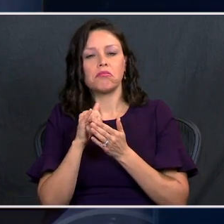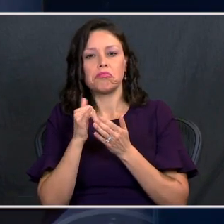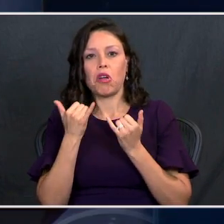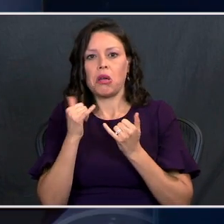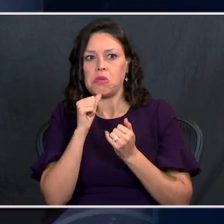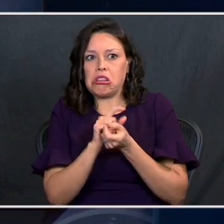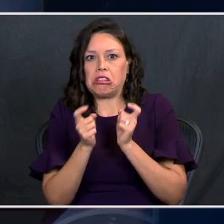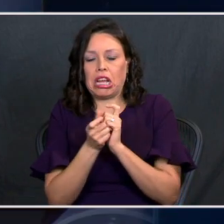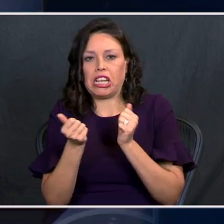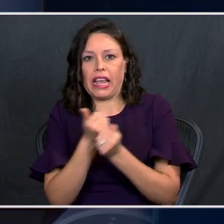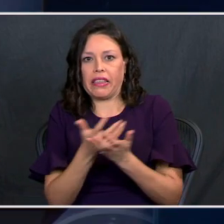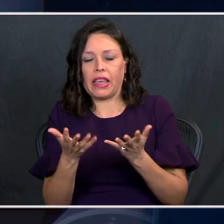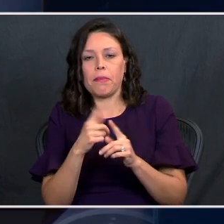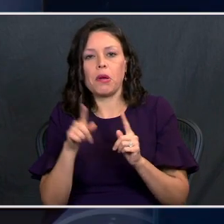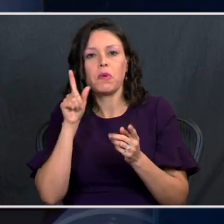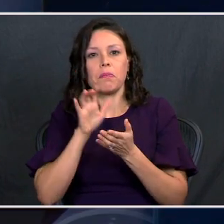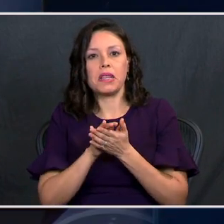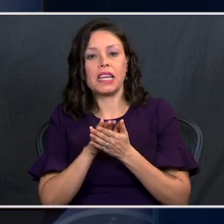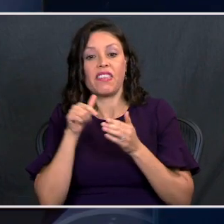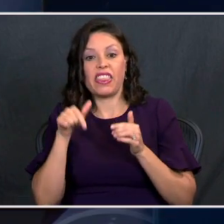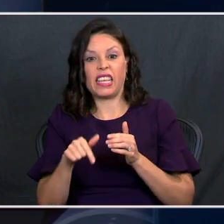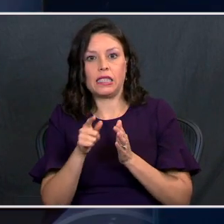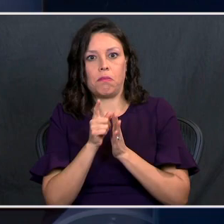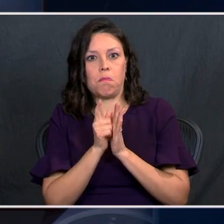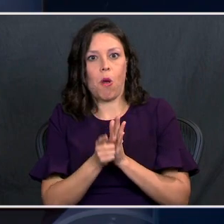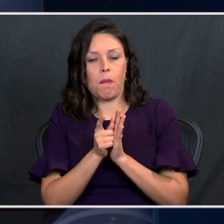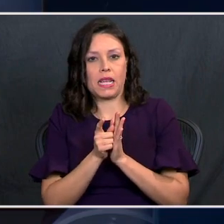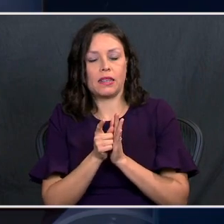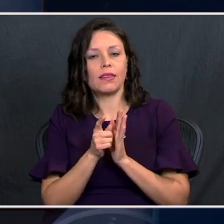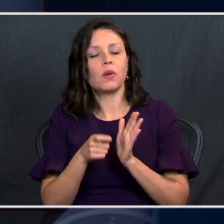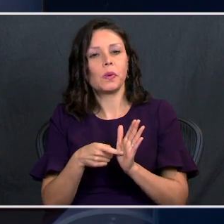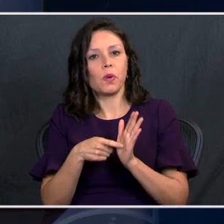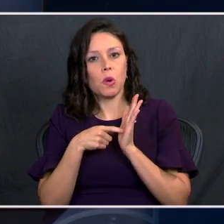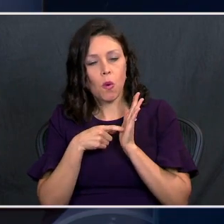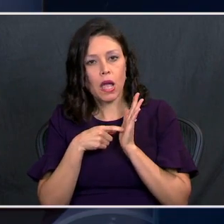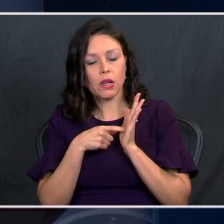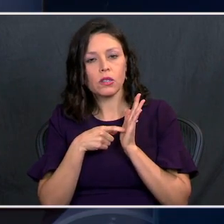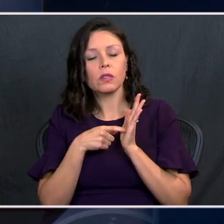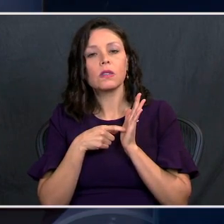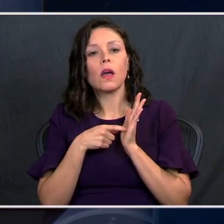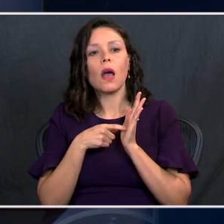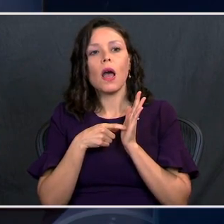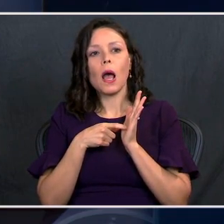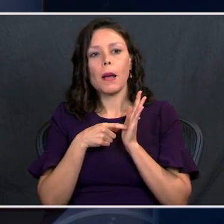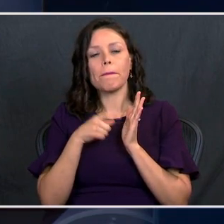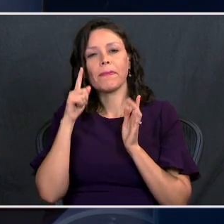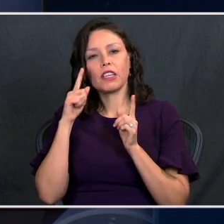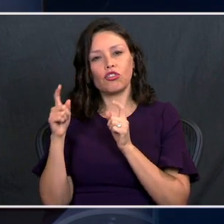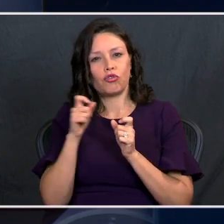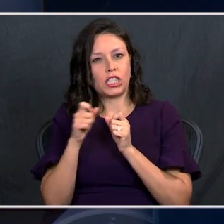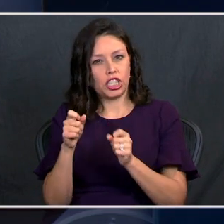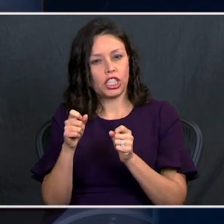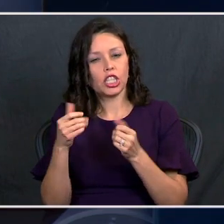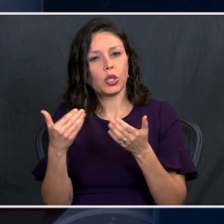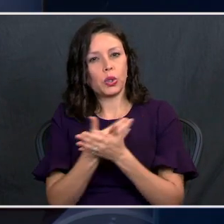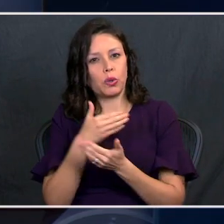We believe that this moment requires a strategic and a new approach forward.